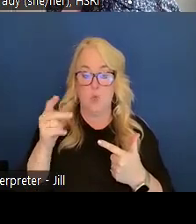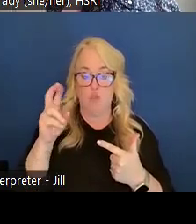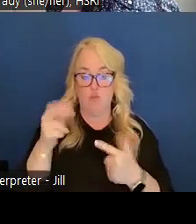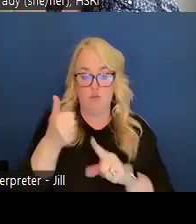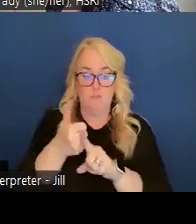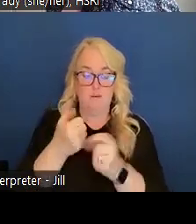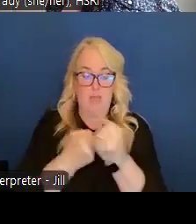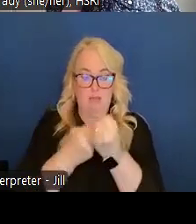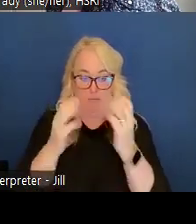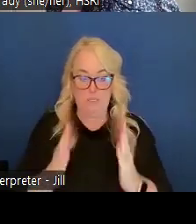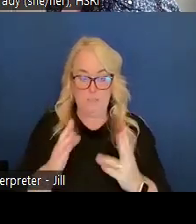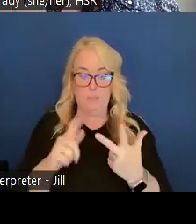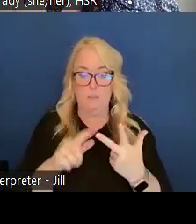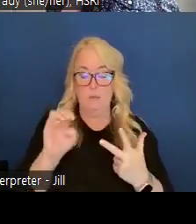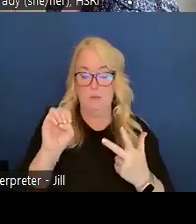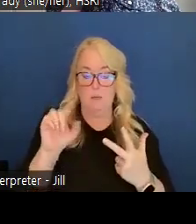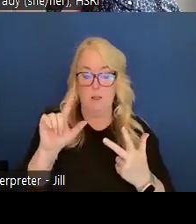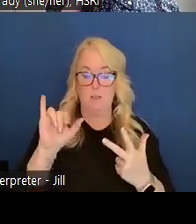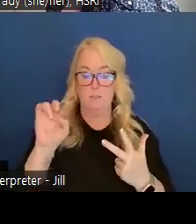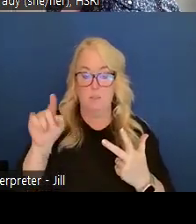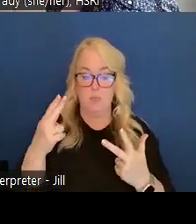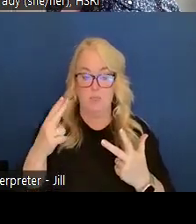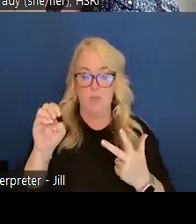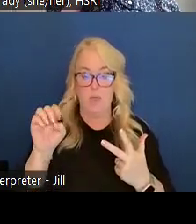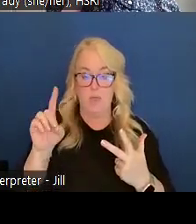and Elizabeth Edwards from the National Health Law Program